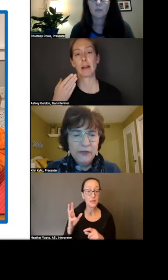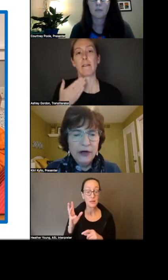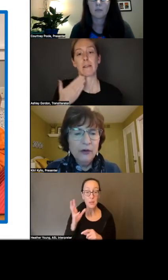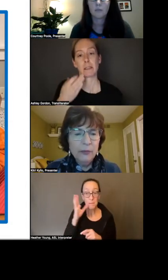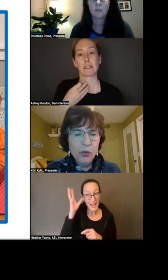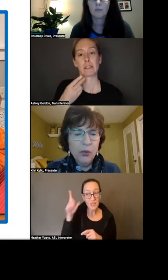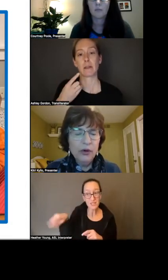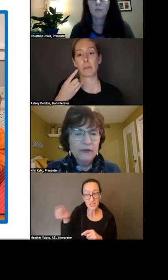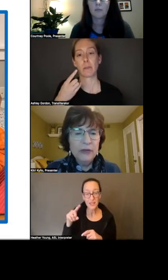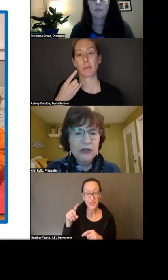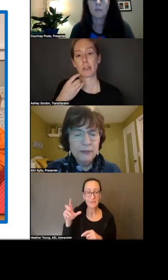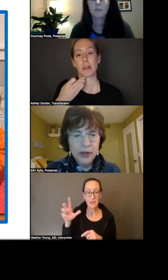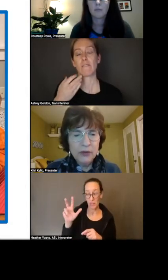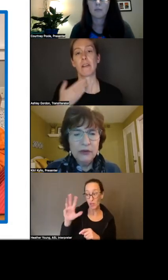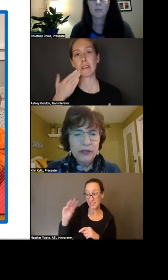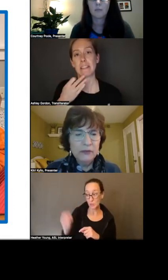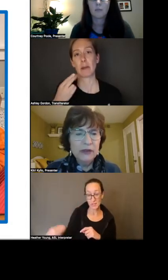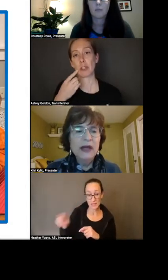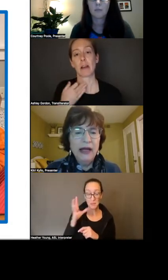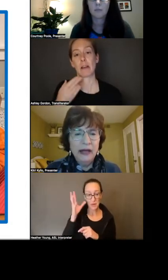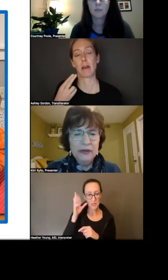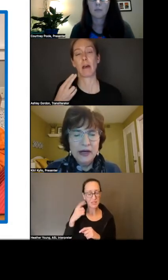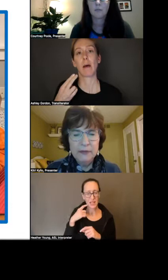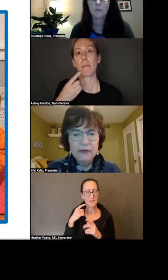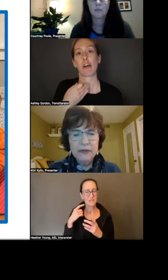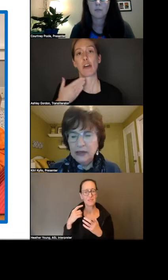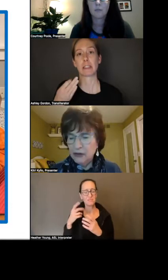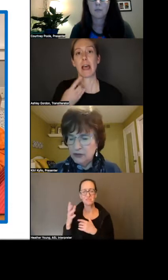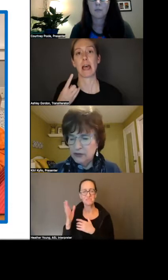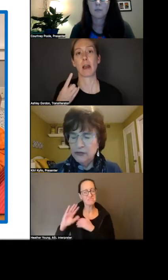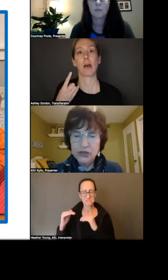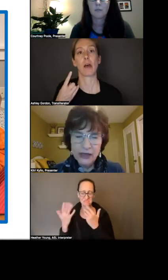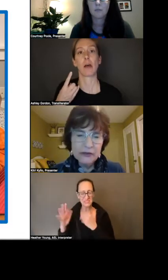fair or poor information about cued lanaguage at the time of the diagnosis of their child.